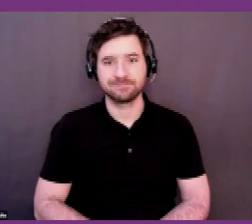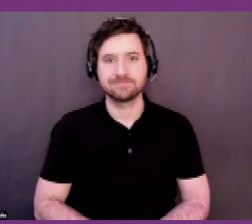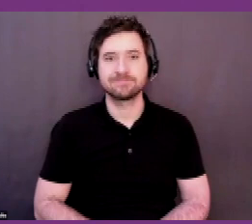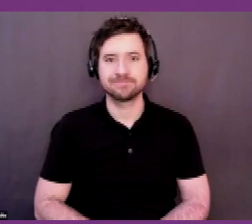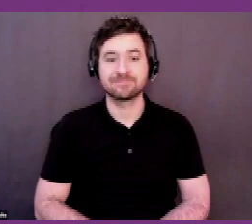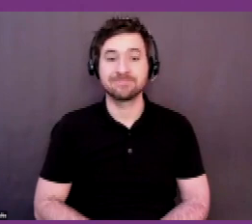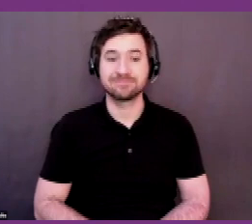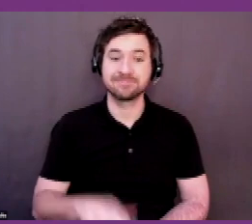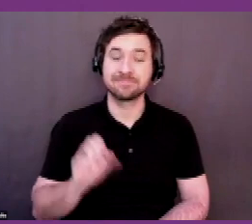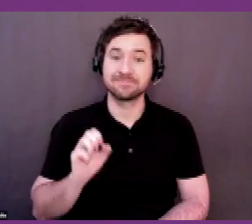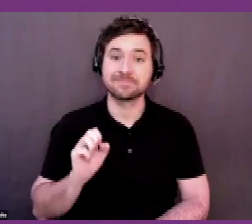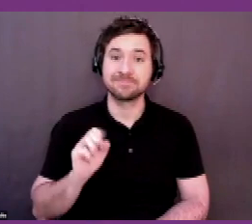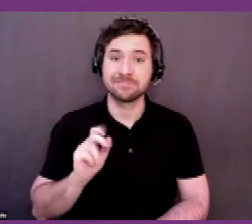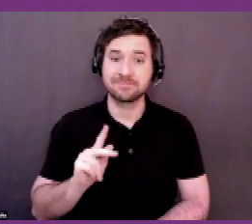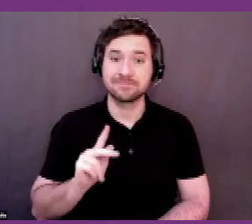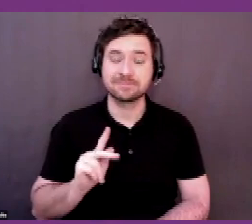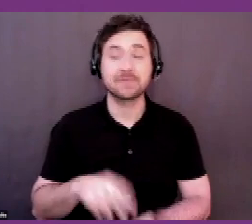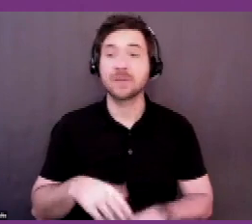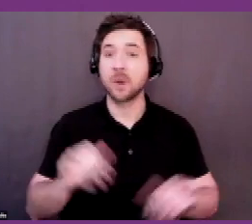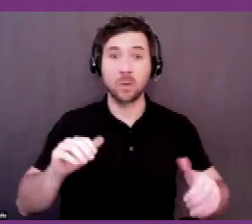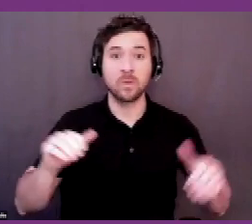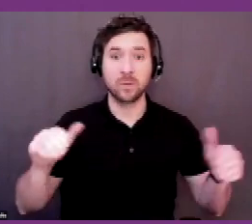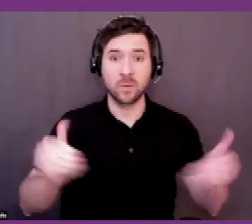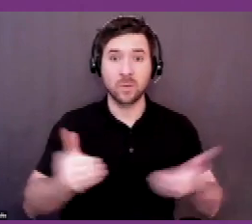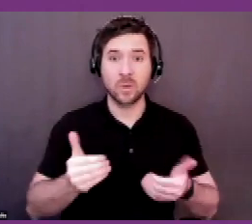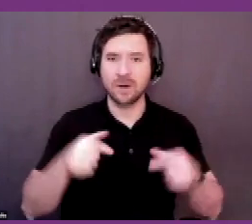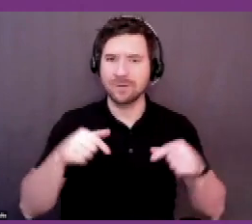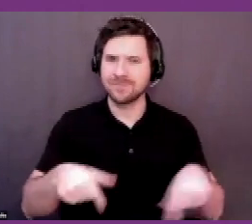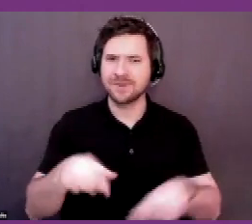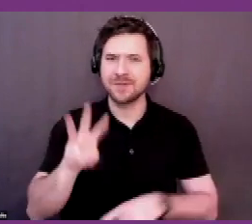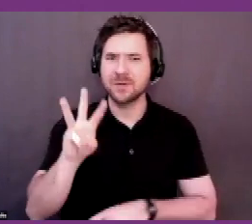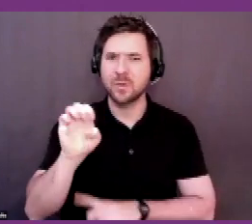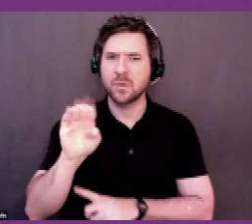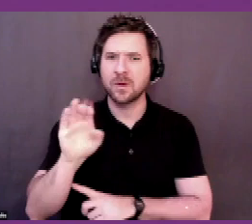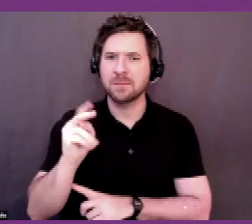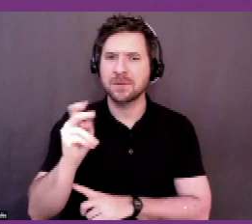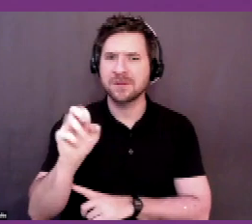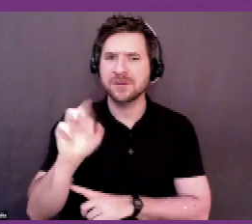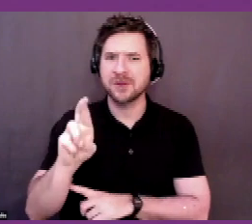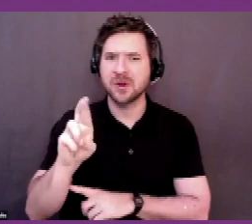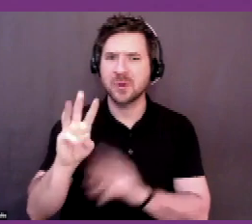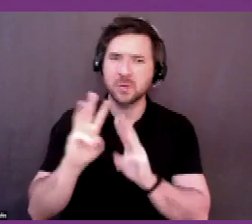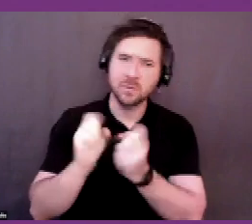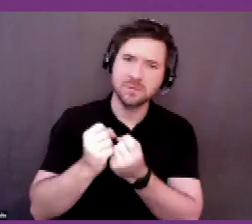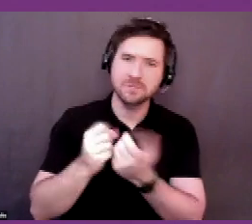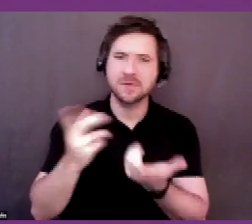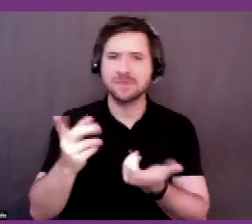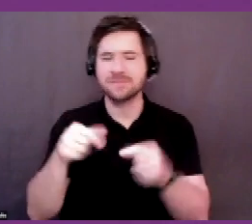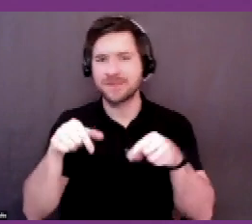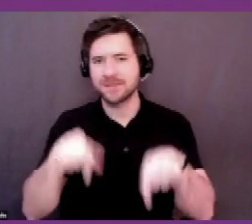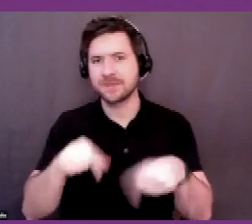So welcome to our webinar today. This is a webinar on pregnancy and physical disability.